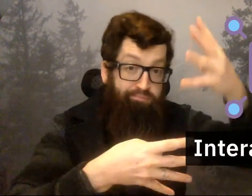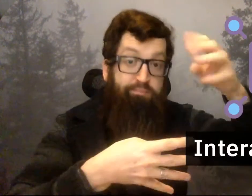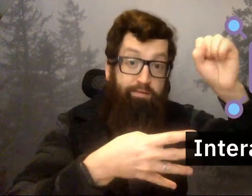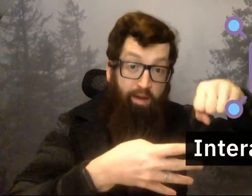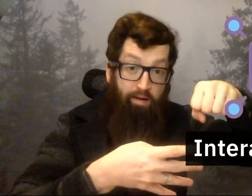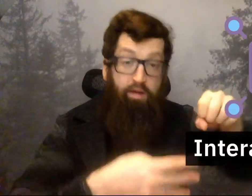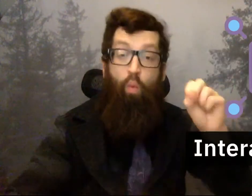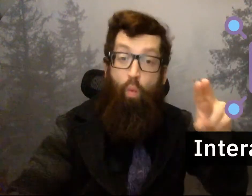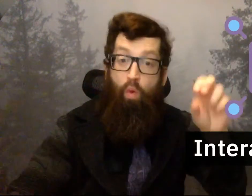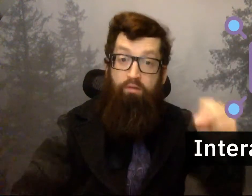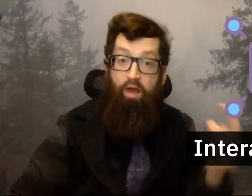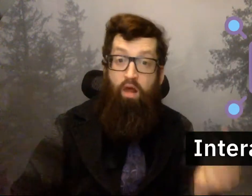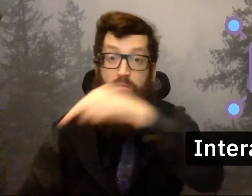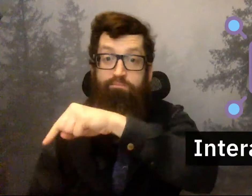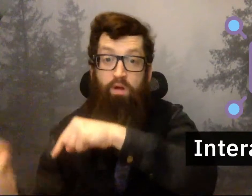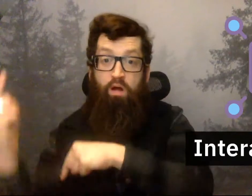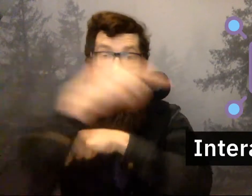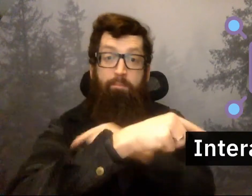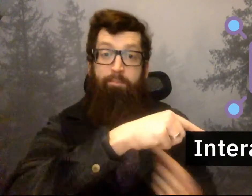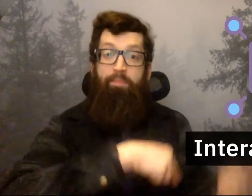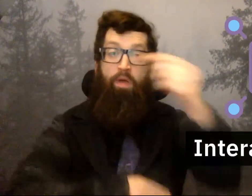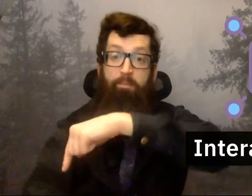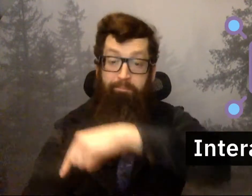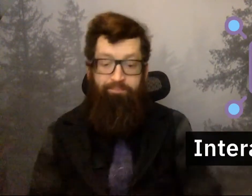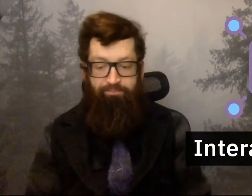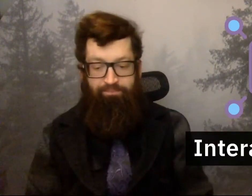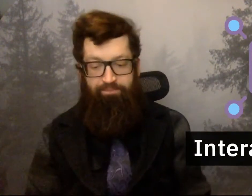as well as move easily back and forth between modality options.